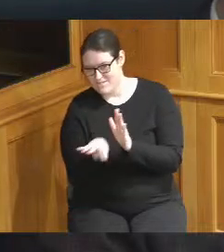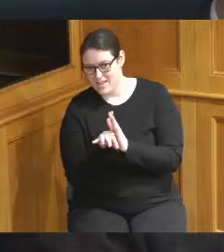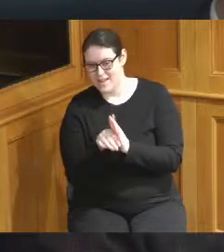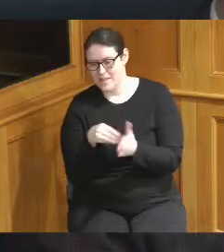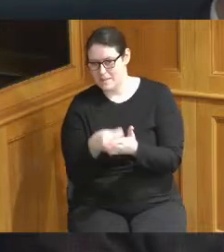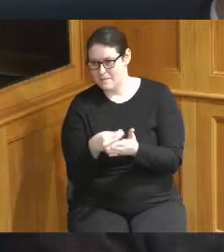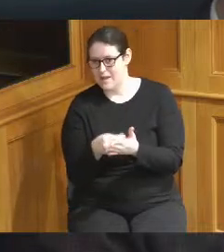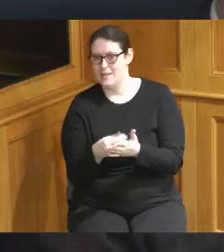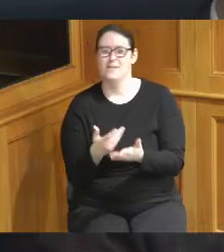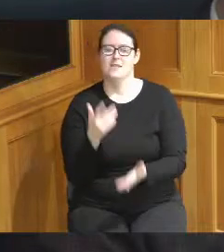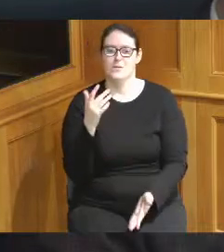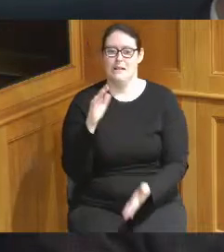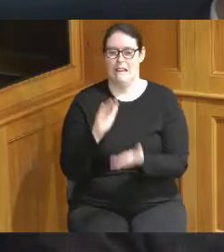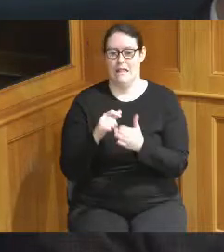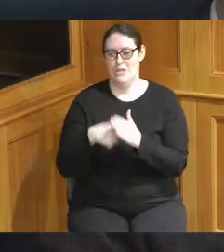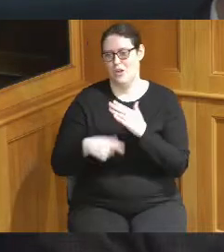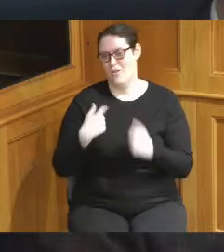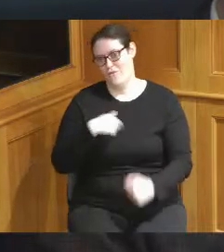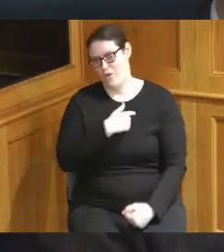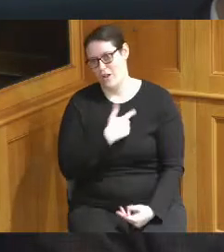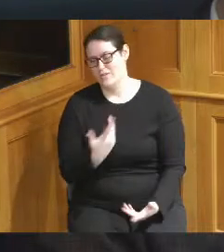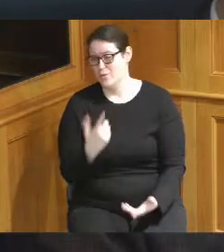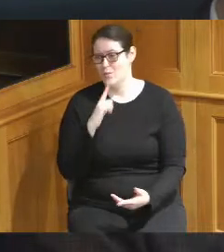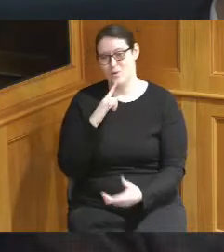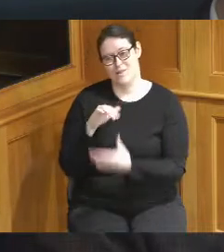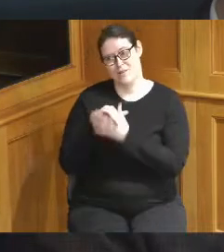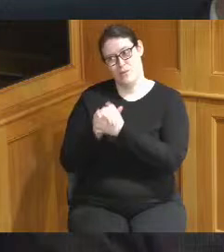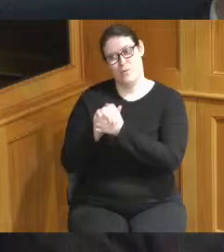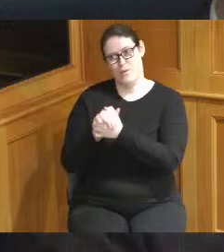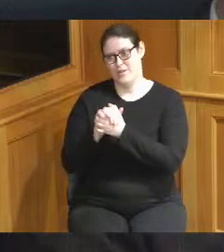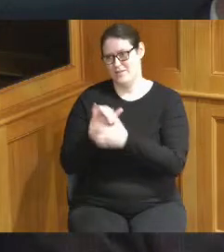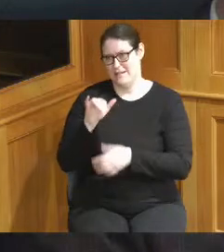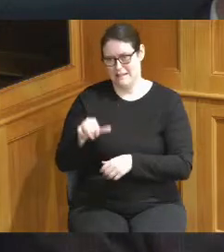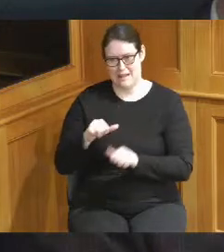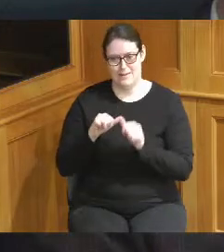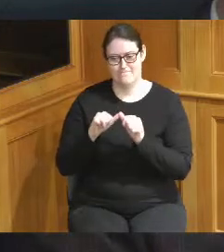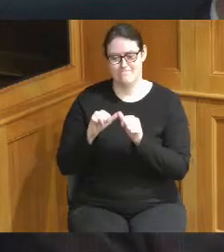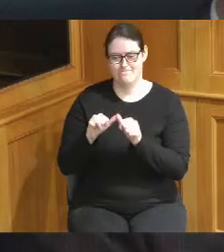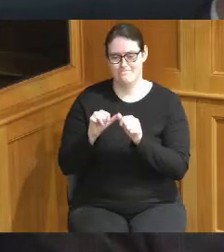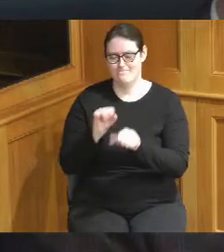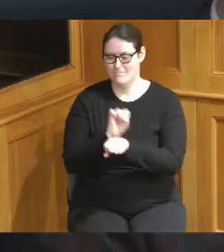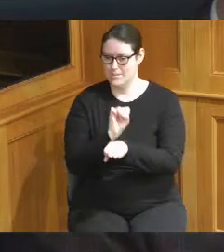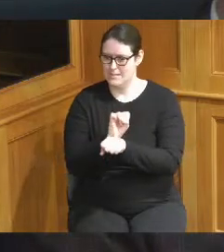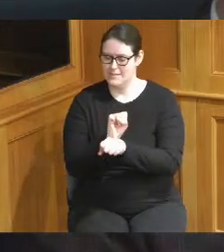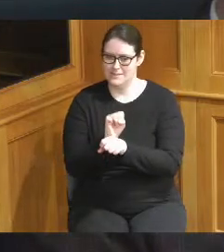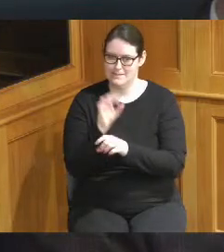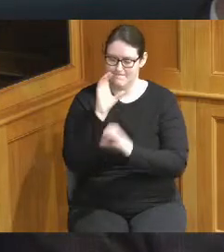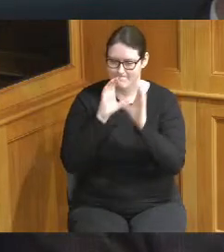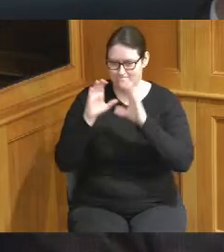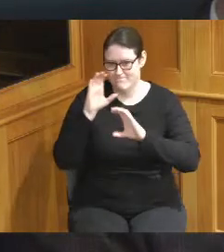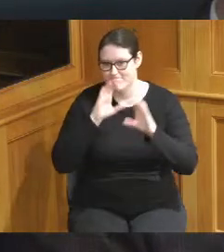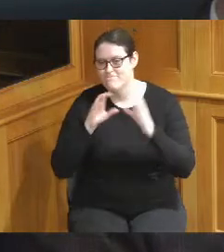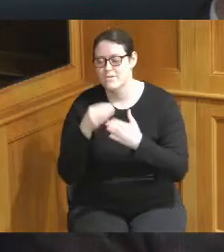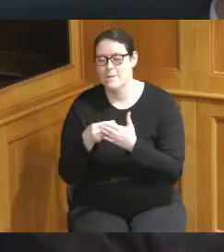conference that was in town my understanding has an economic impact about $7 million that weekend